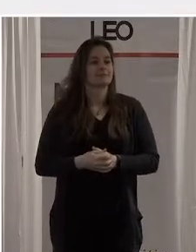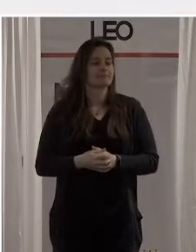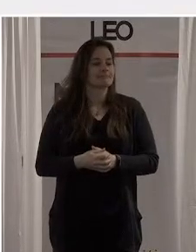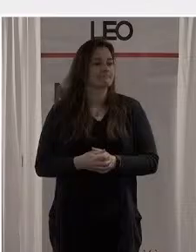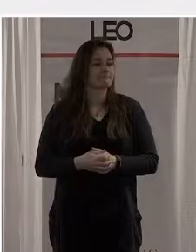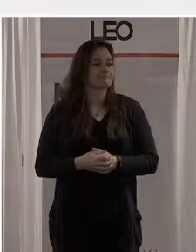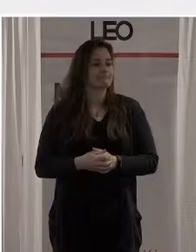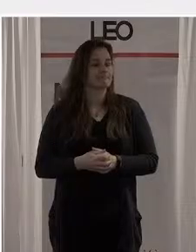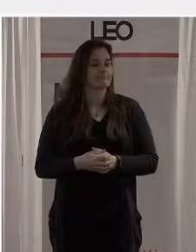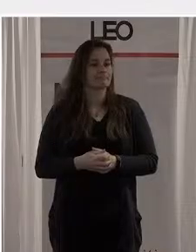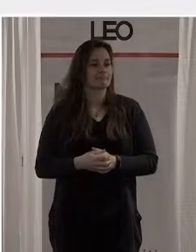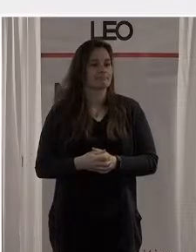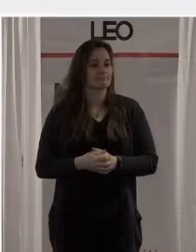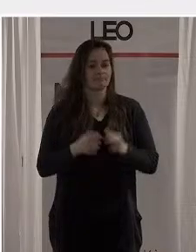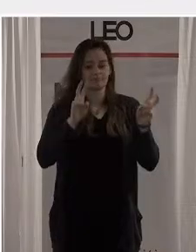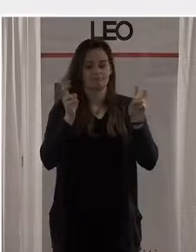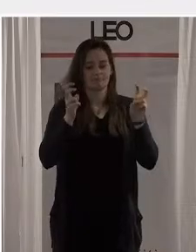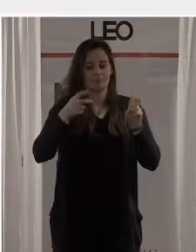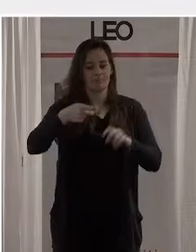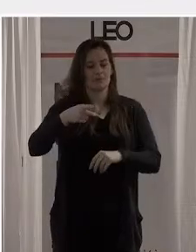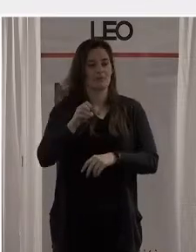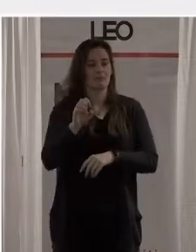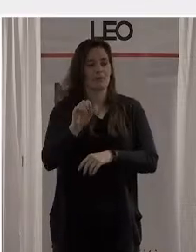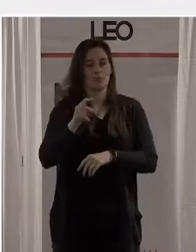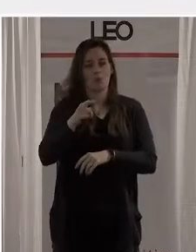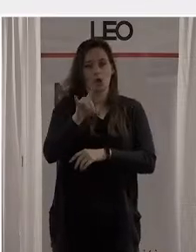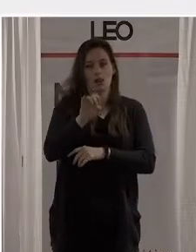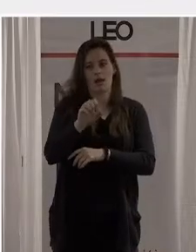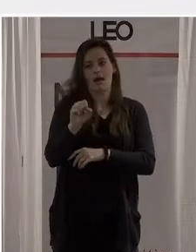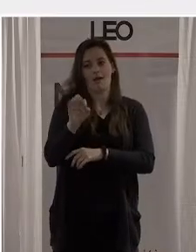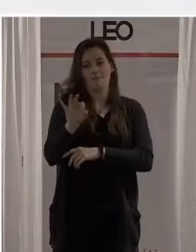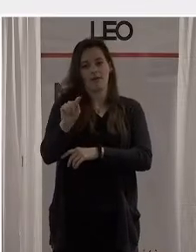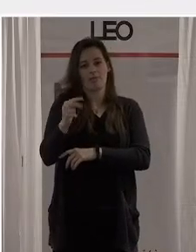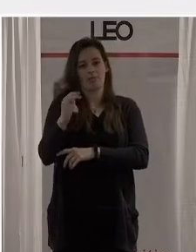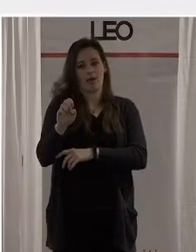THESE ARE THE PEOPLE OF THE DAWN. WE ARE COMMITTED TO GOOD STEWARDSHIP